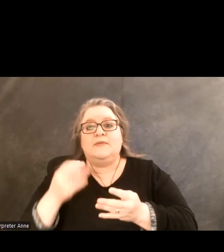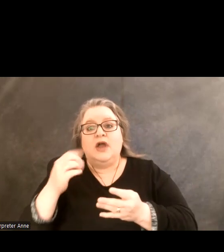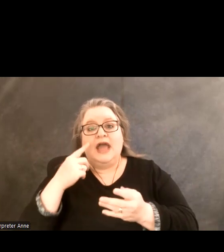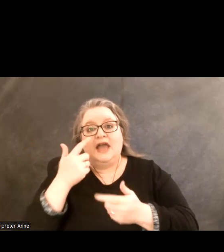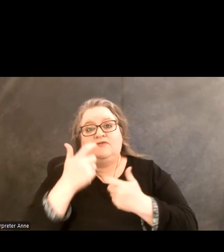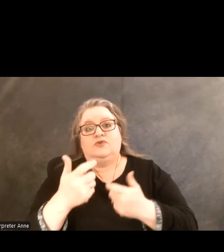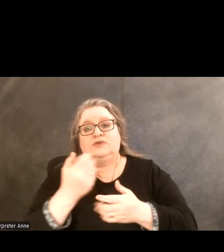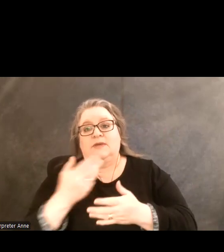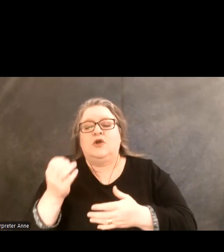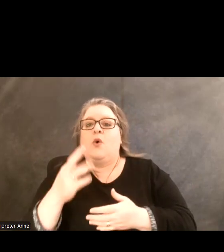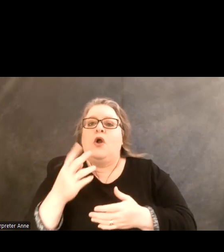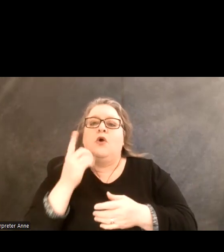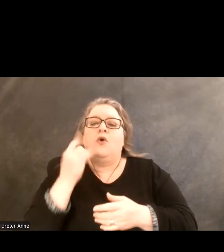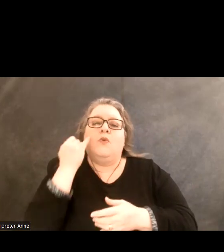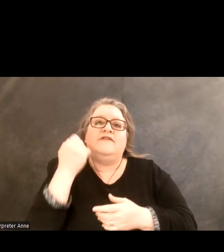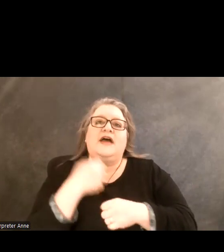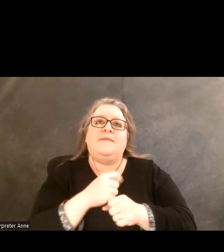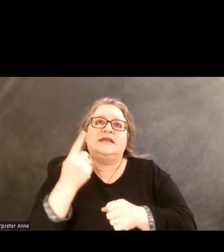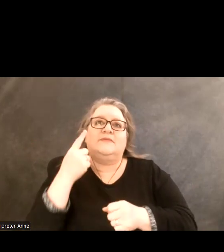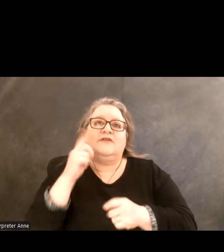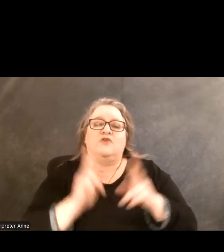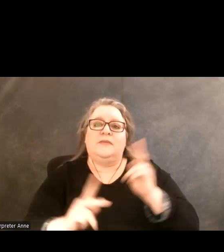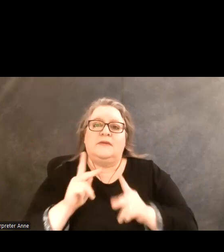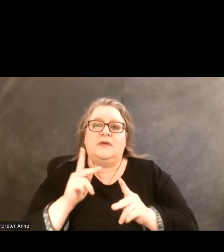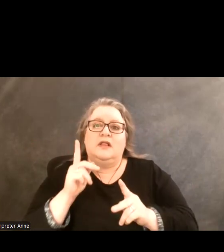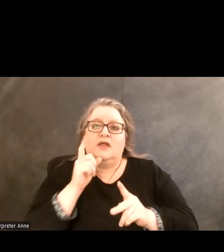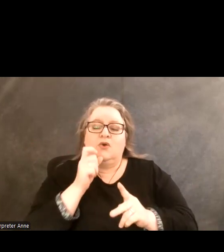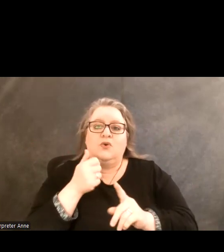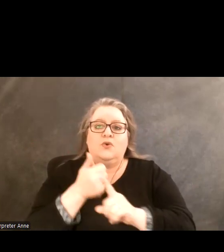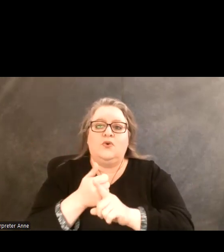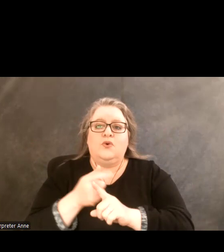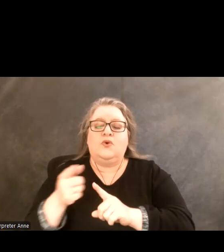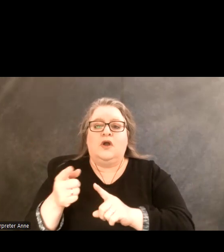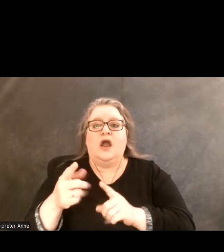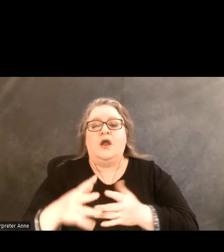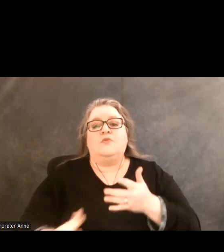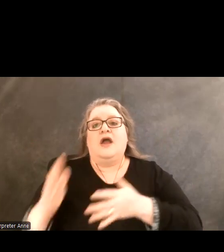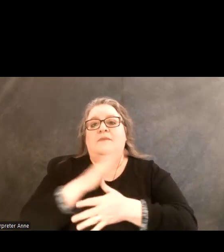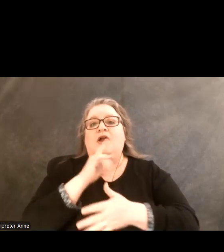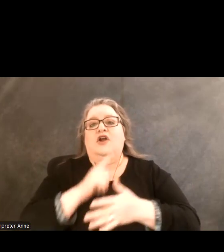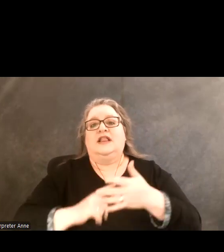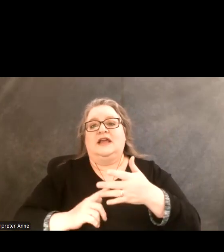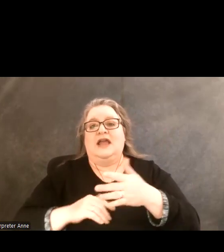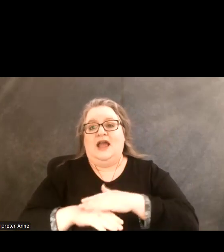something for people who will be primarily accessing my work by